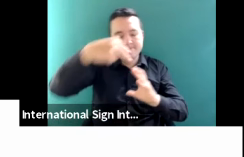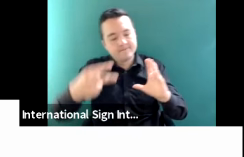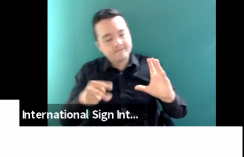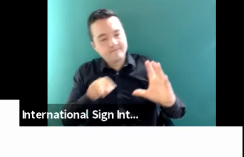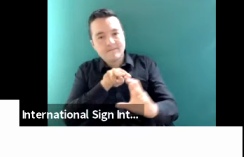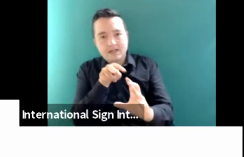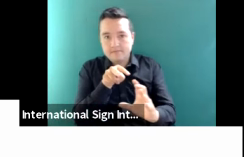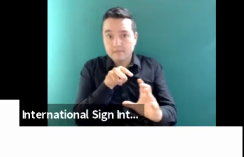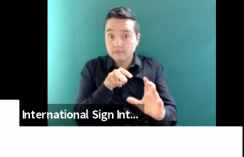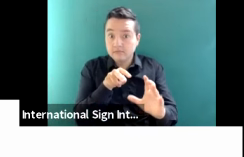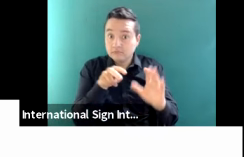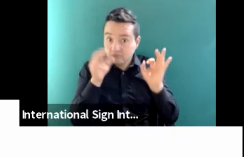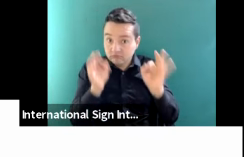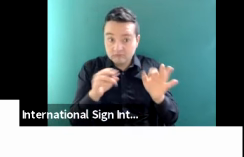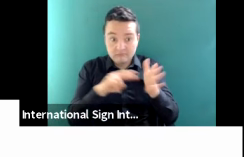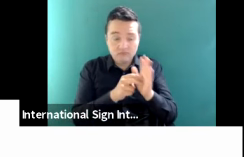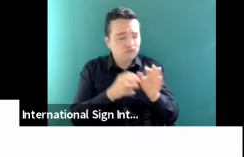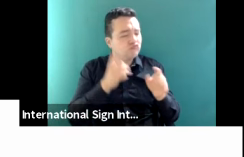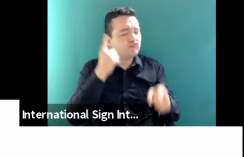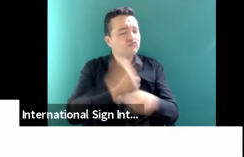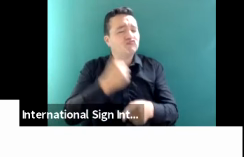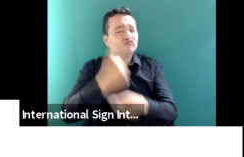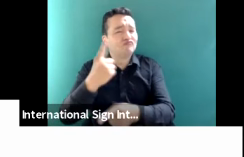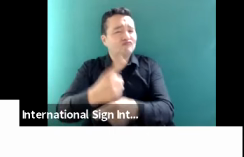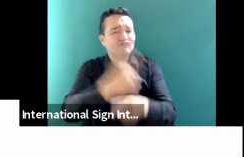Now one thing I want to emphasize and conclusion is from a global perspective.